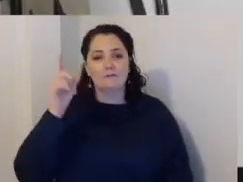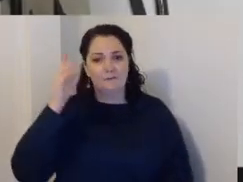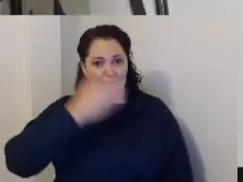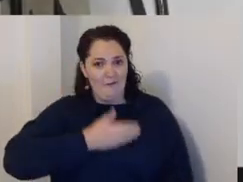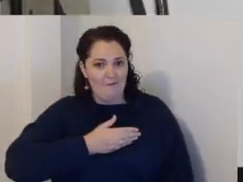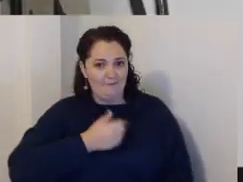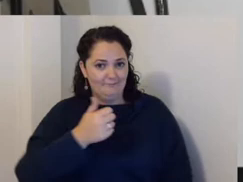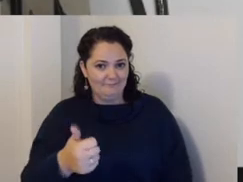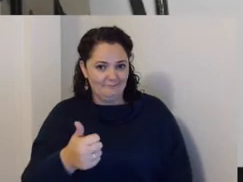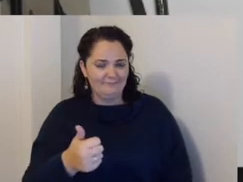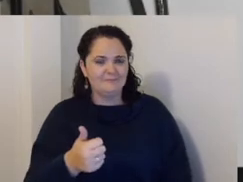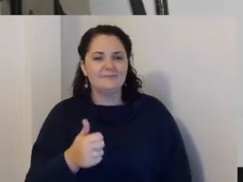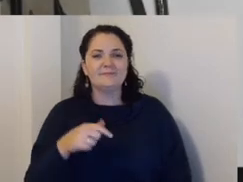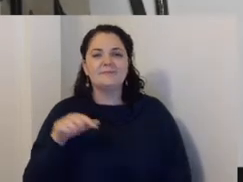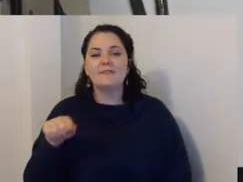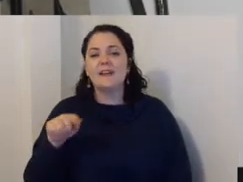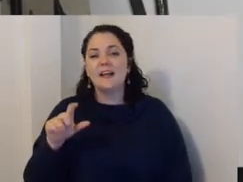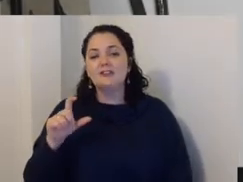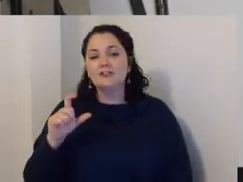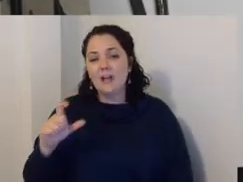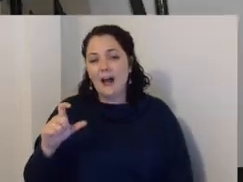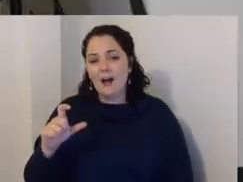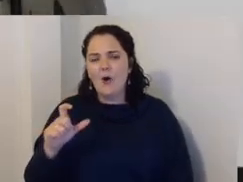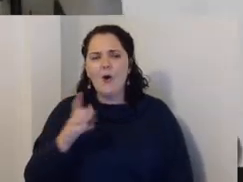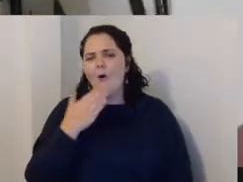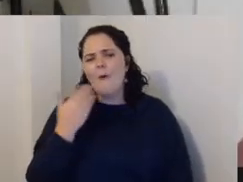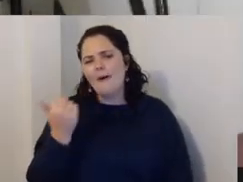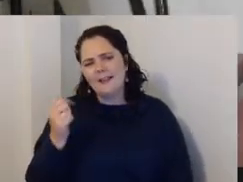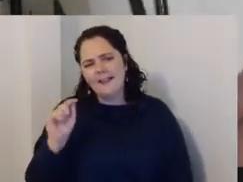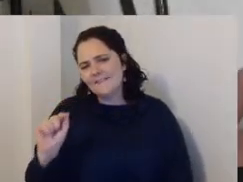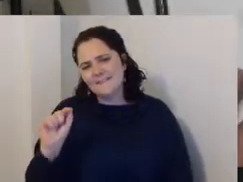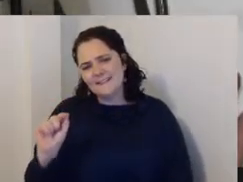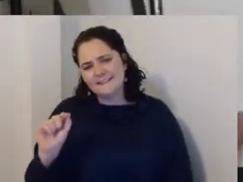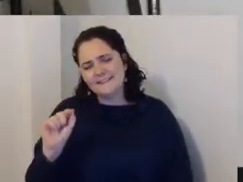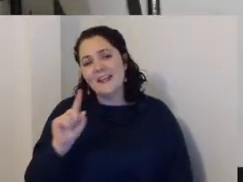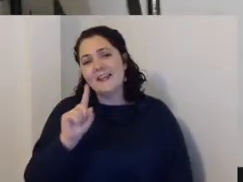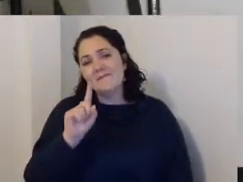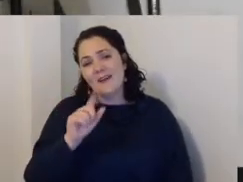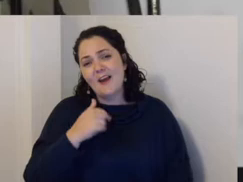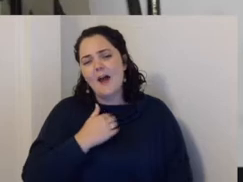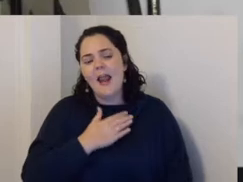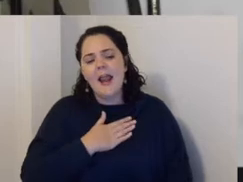the charcoal one is really really beautiful but I uh I am going to go I love the softness and just